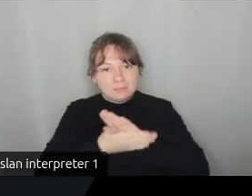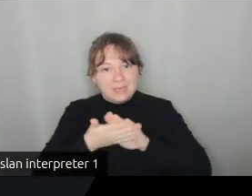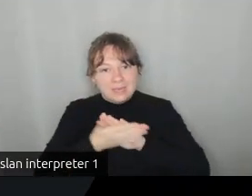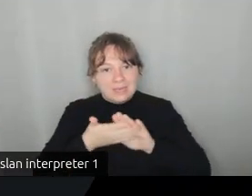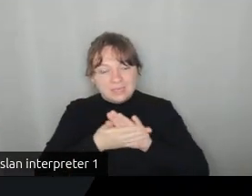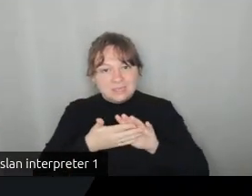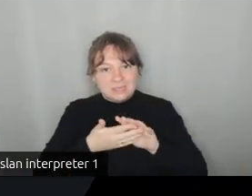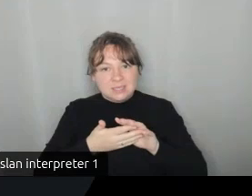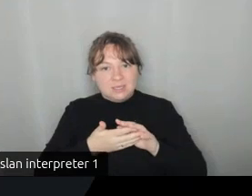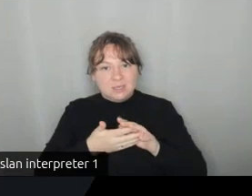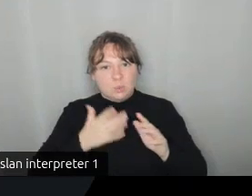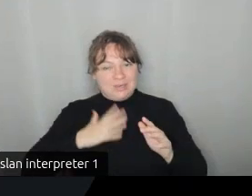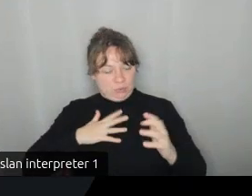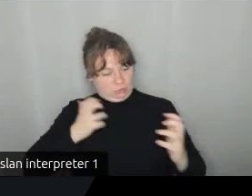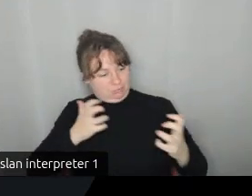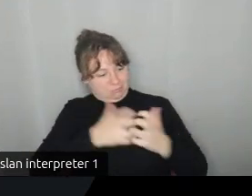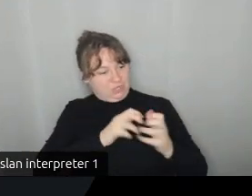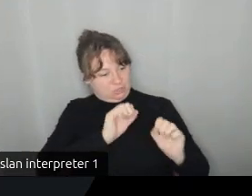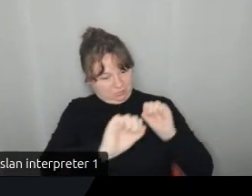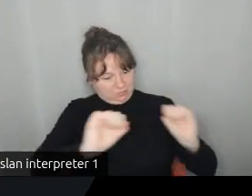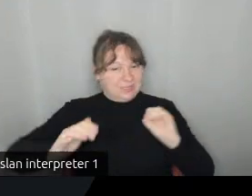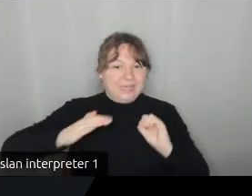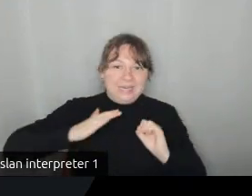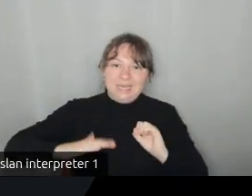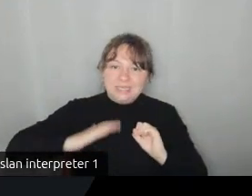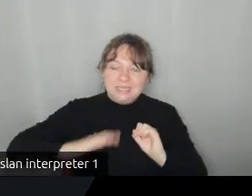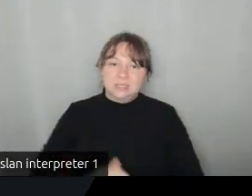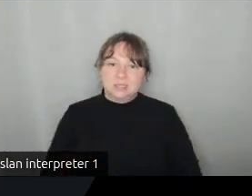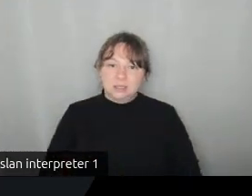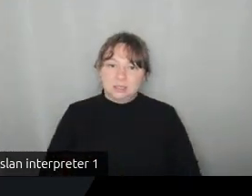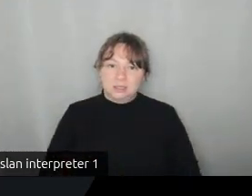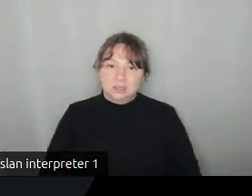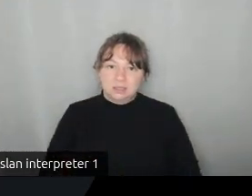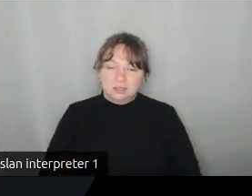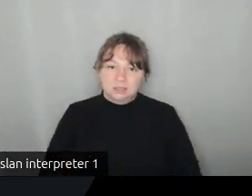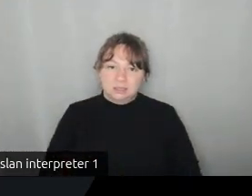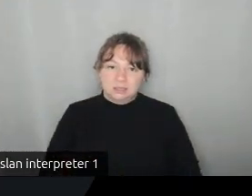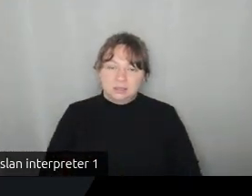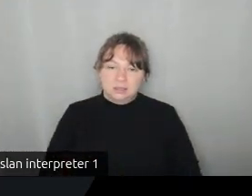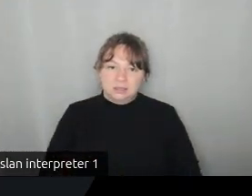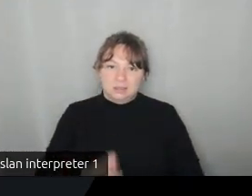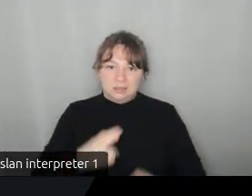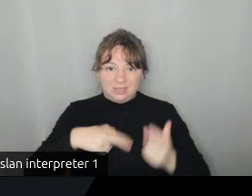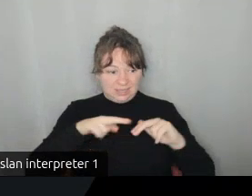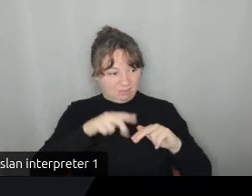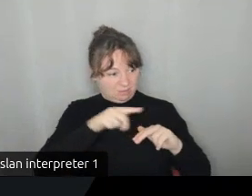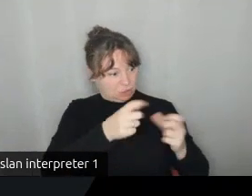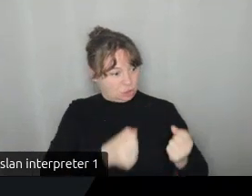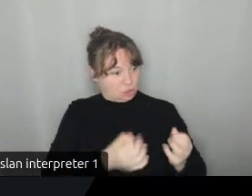or person experiencing violence. If not, refer the client or provide information to them so that